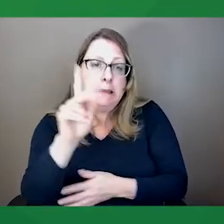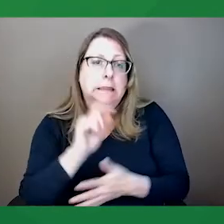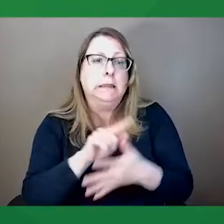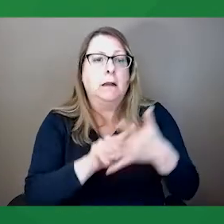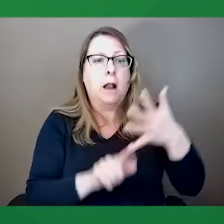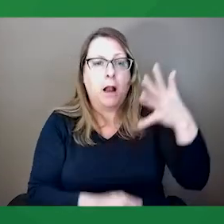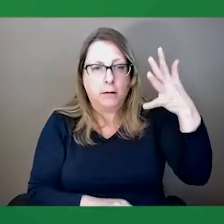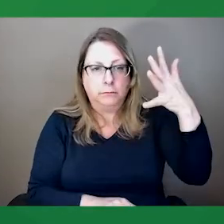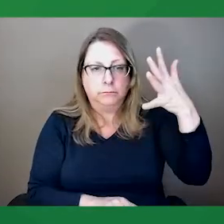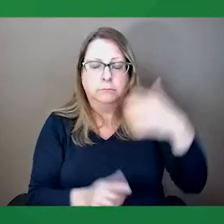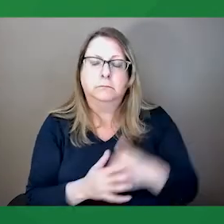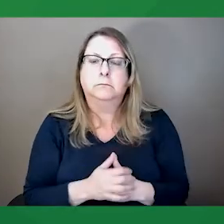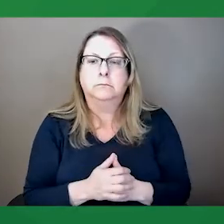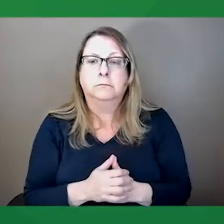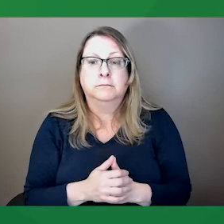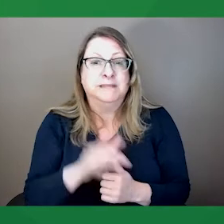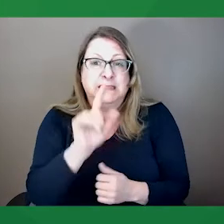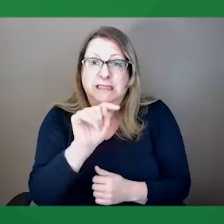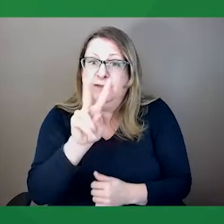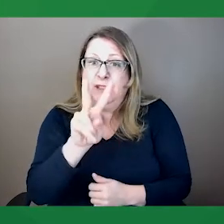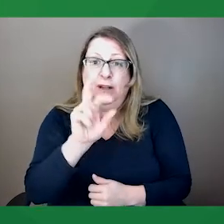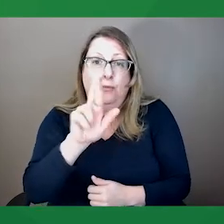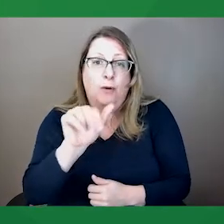Maybe you navigate the web with your TV control remote.